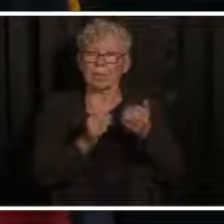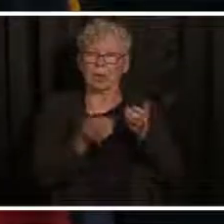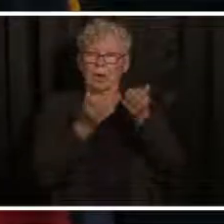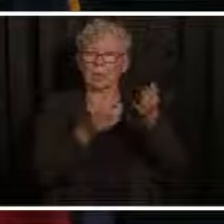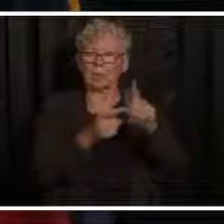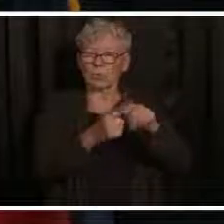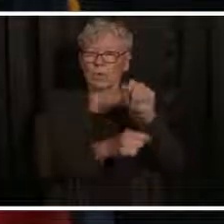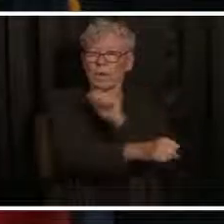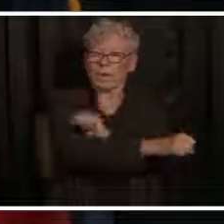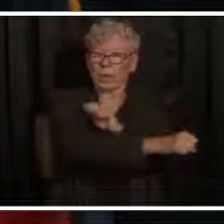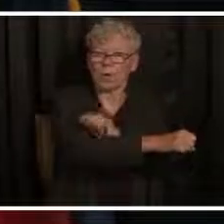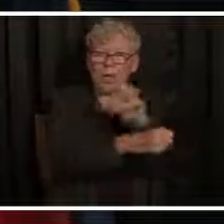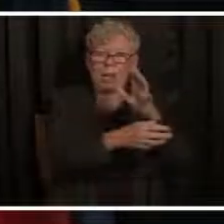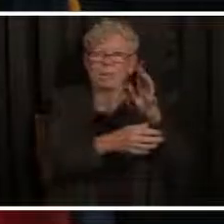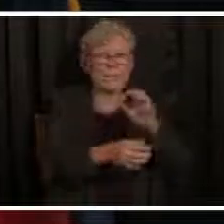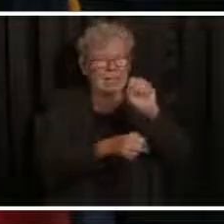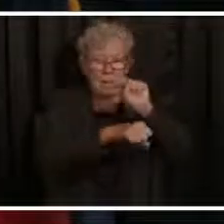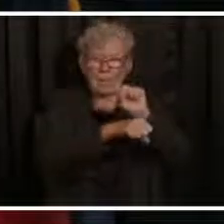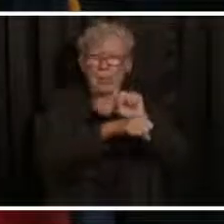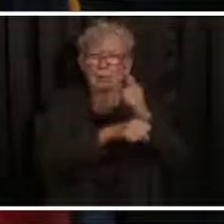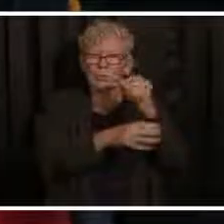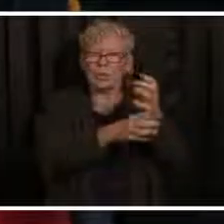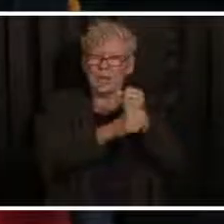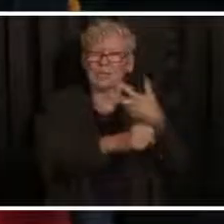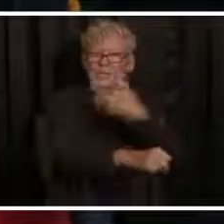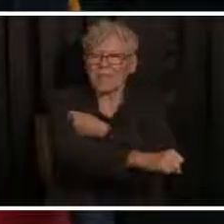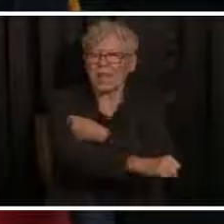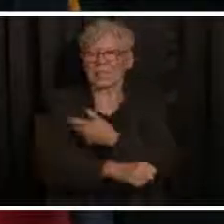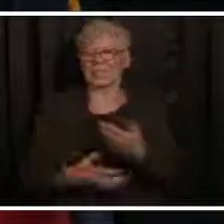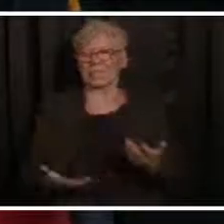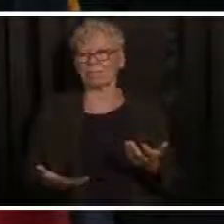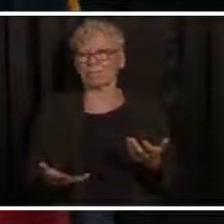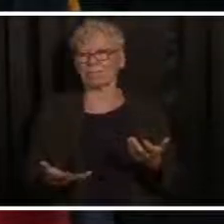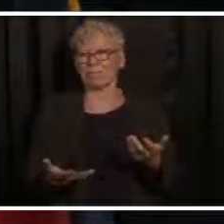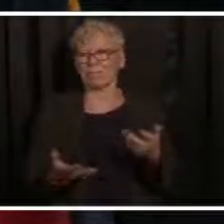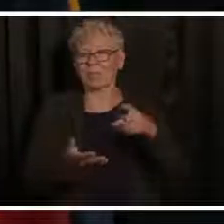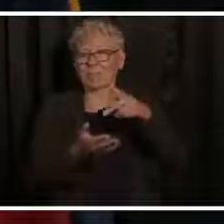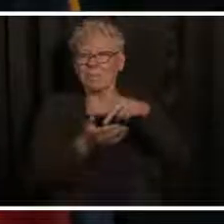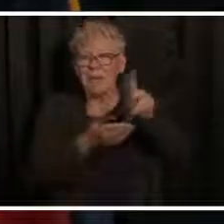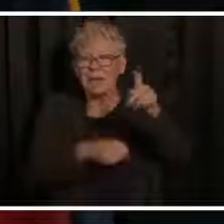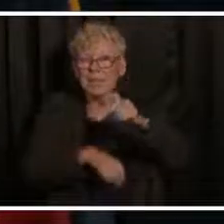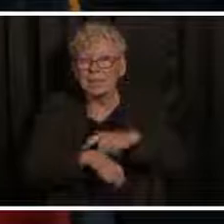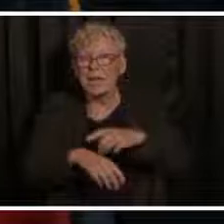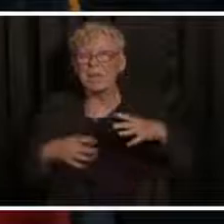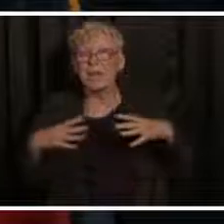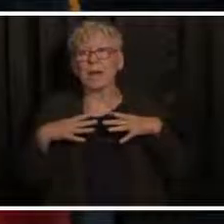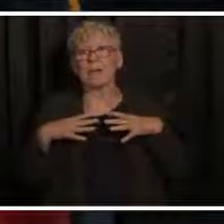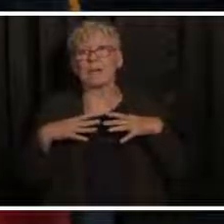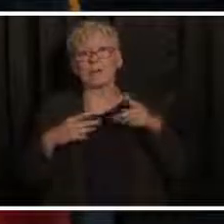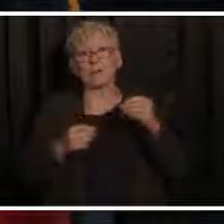paid time off and or $100 bonuses are also taking time during the work day. talk to every single employee when they